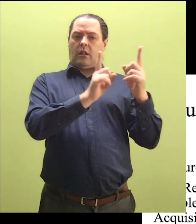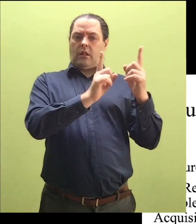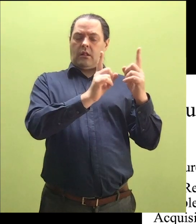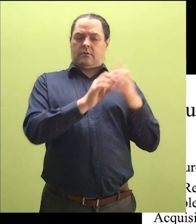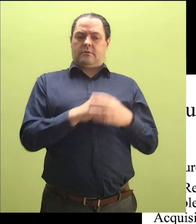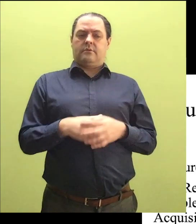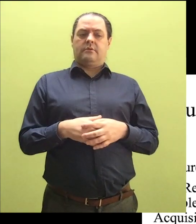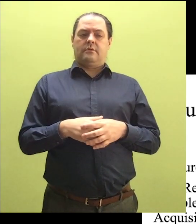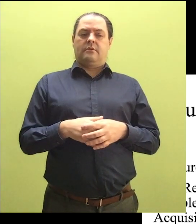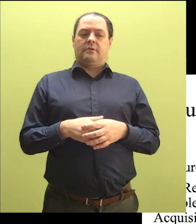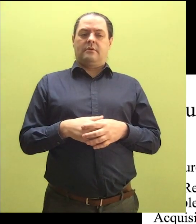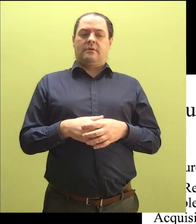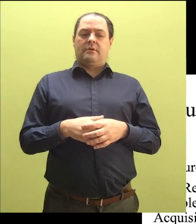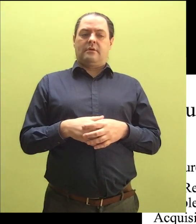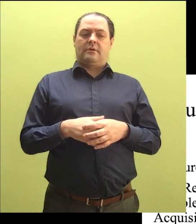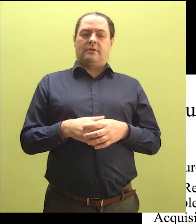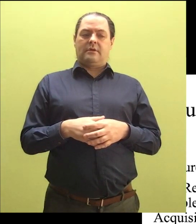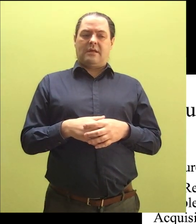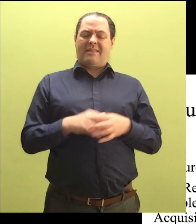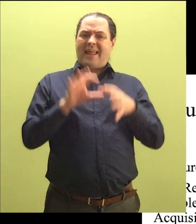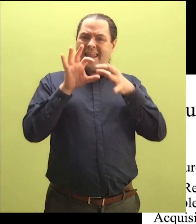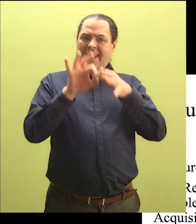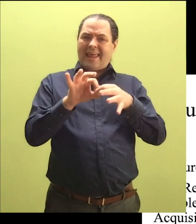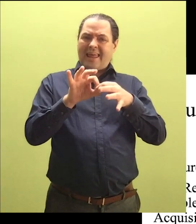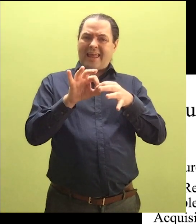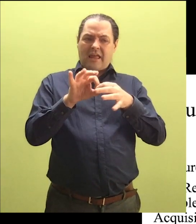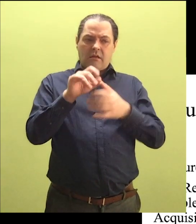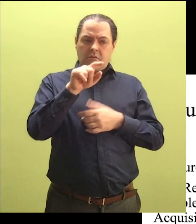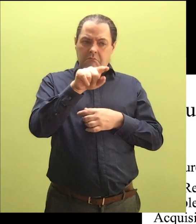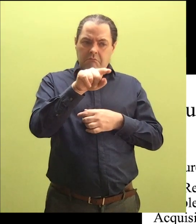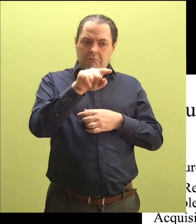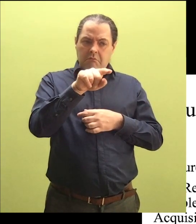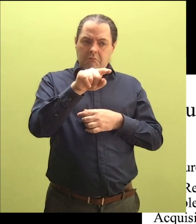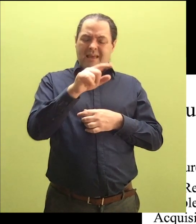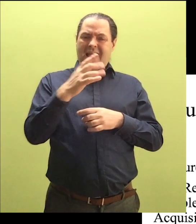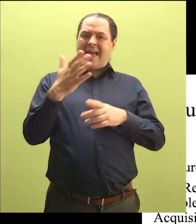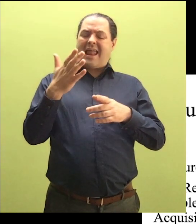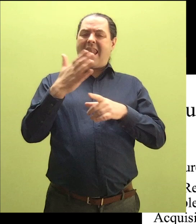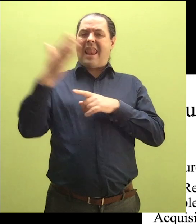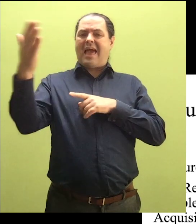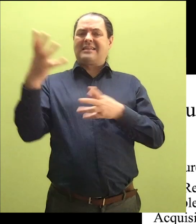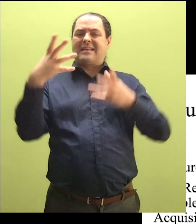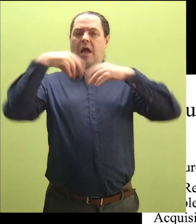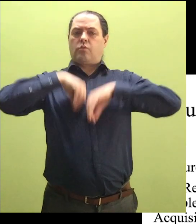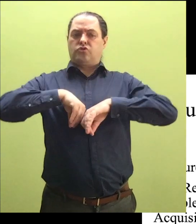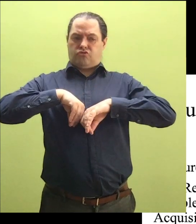model shows us that the late acquisition group produces a greater number of simplex sentences for inchoatives, in